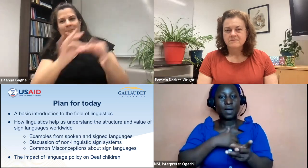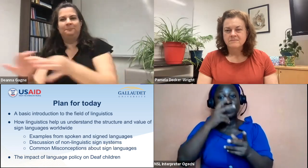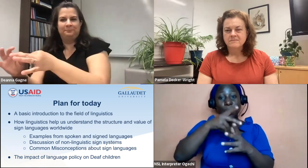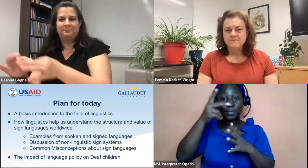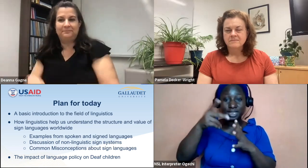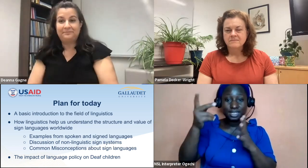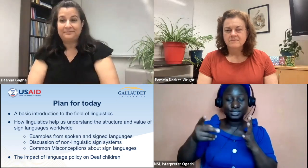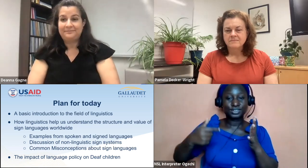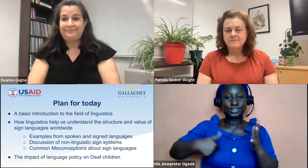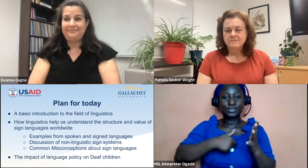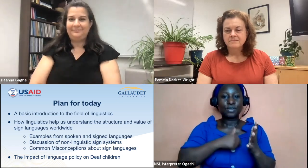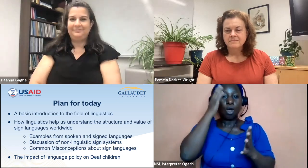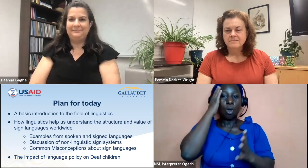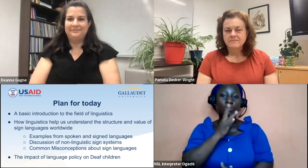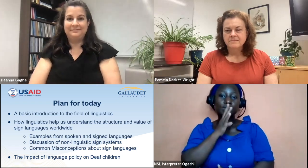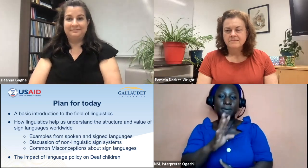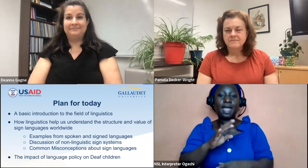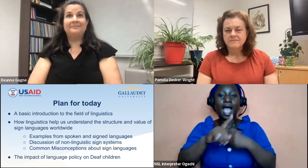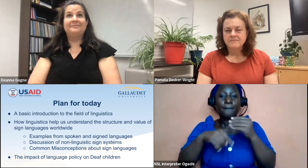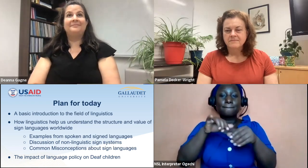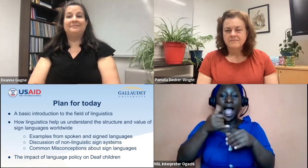policies that affect you have children